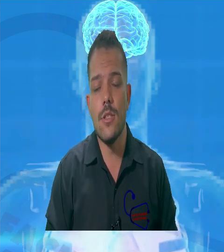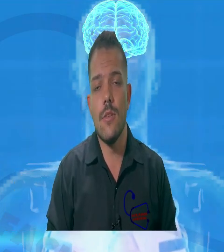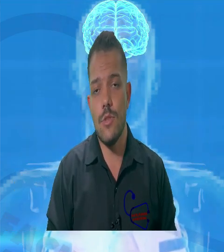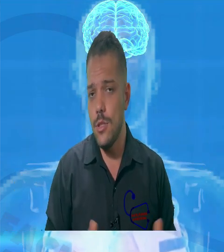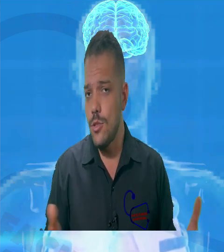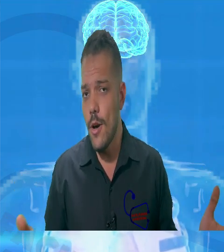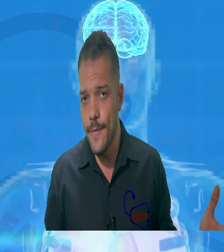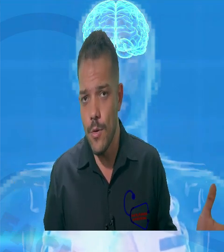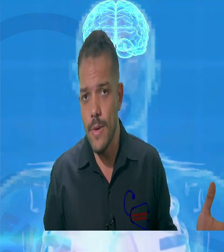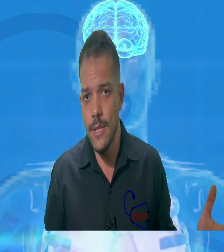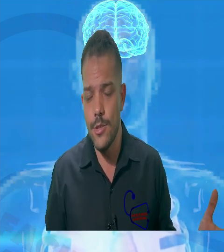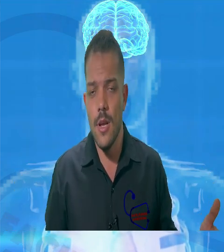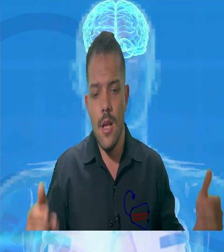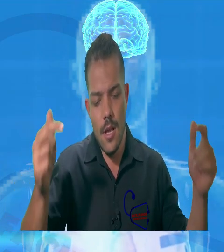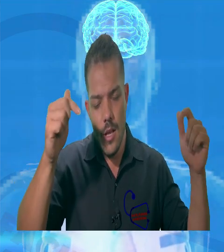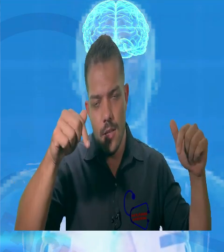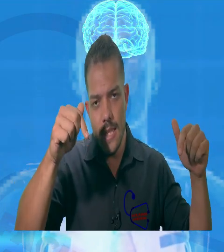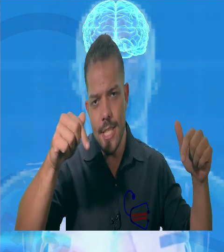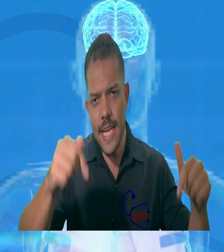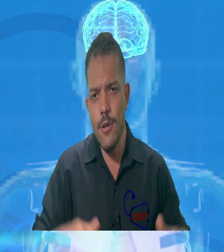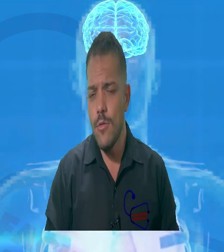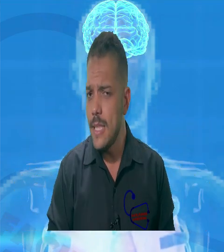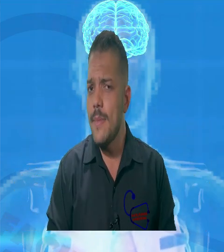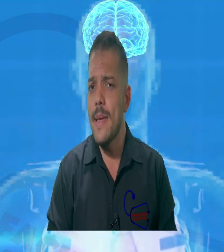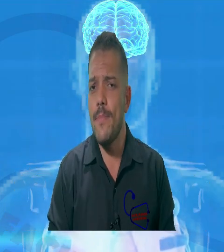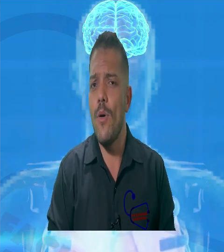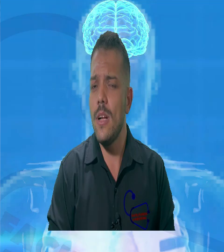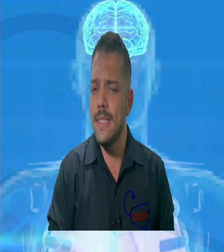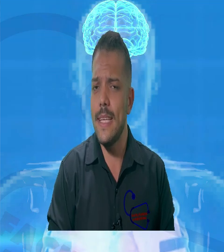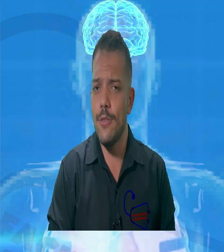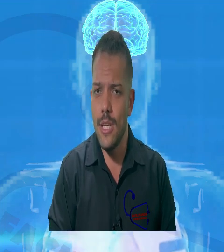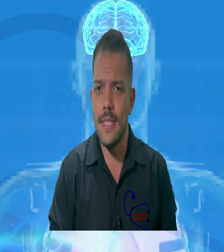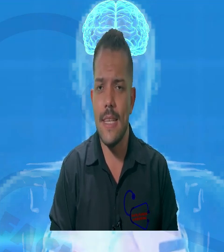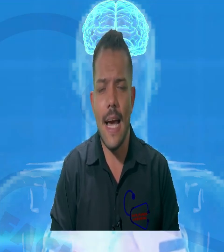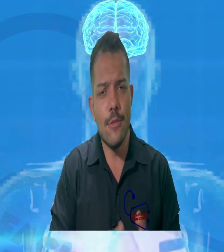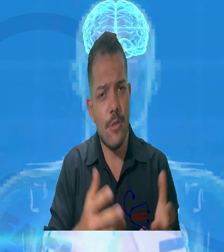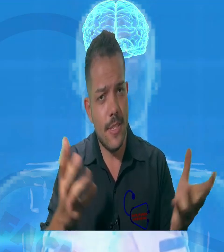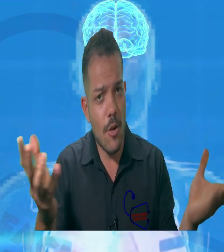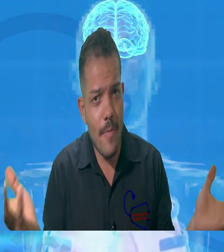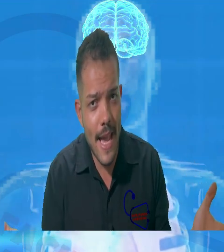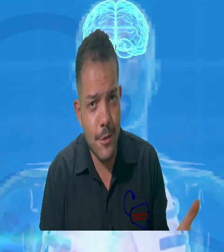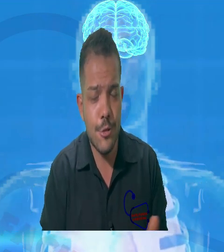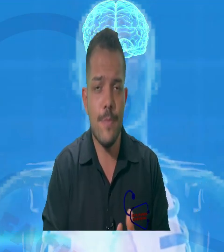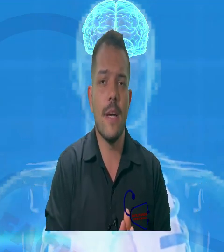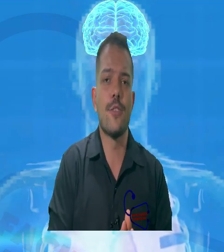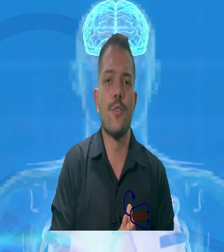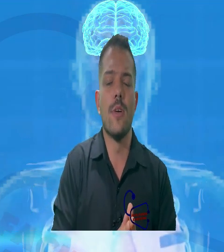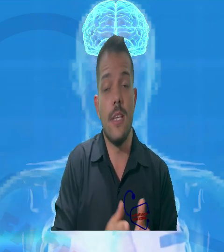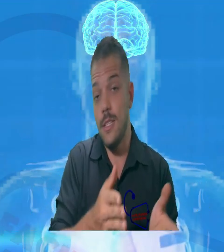you suffer from this leave there what can also be used what your doctor told you that perhaps